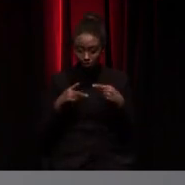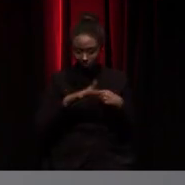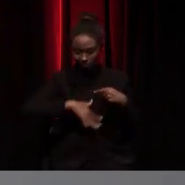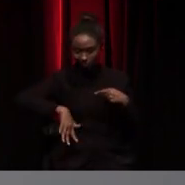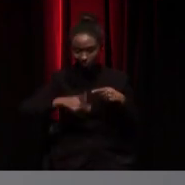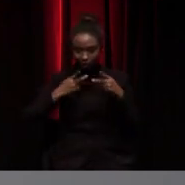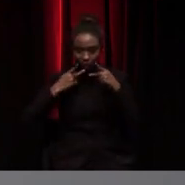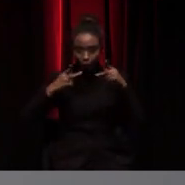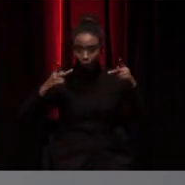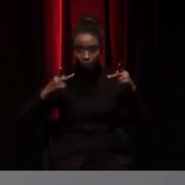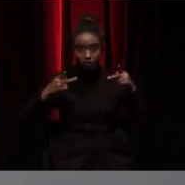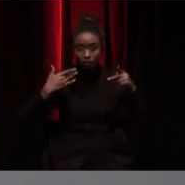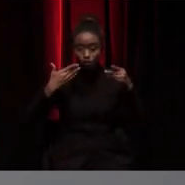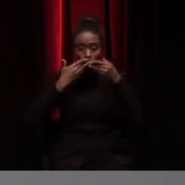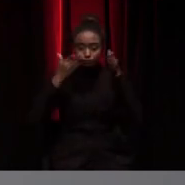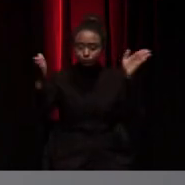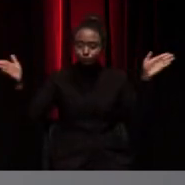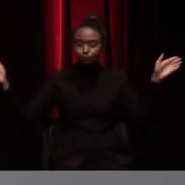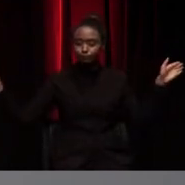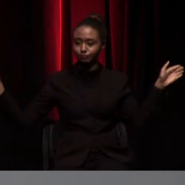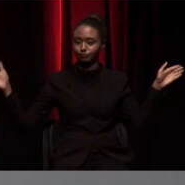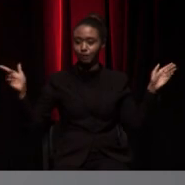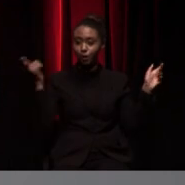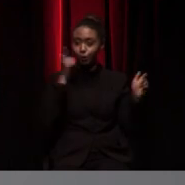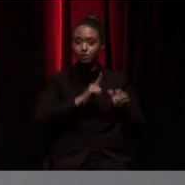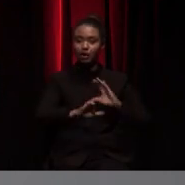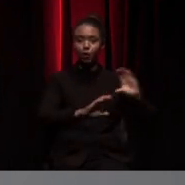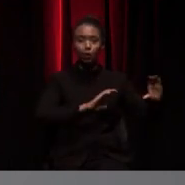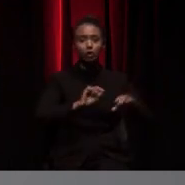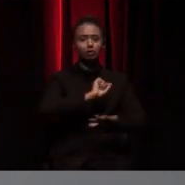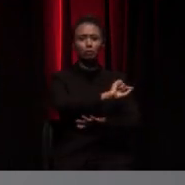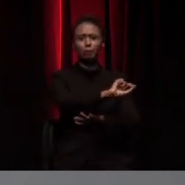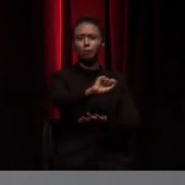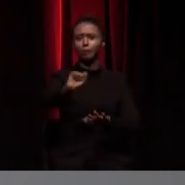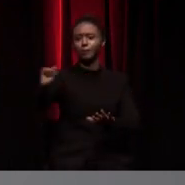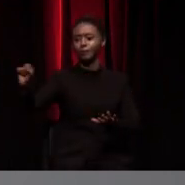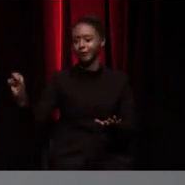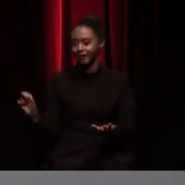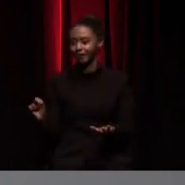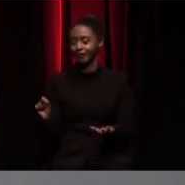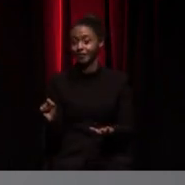as partner of press organs. Before, that field